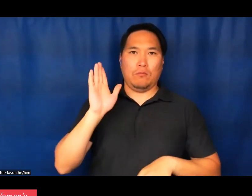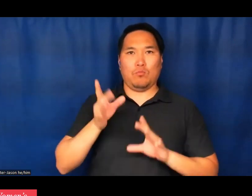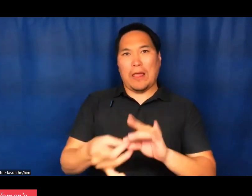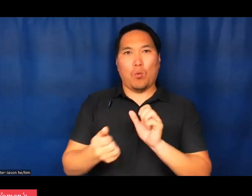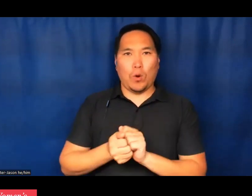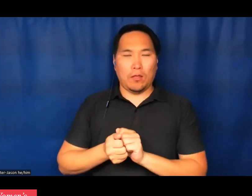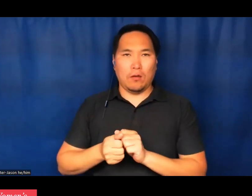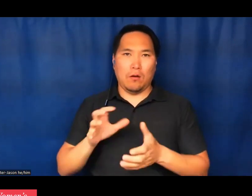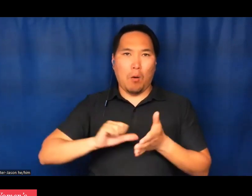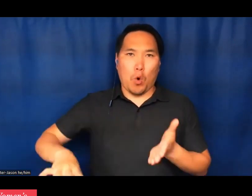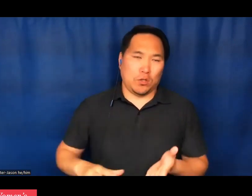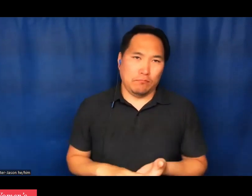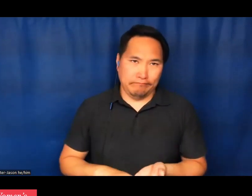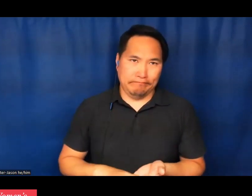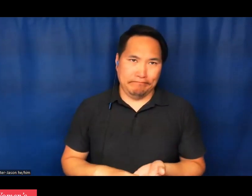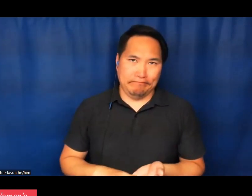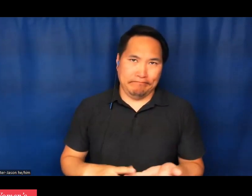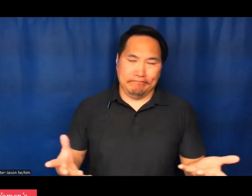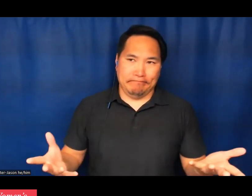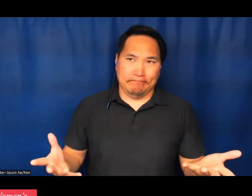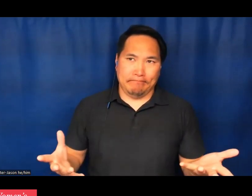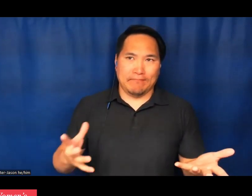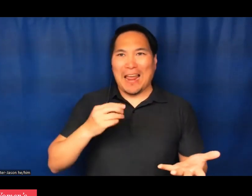And basically, we can turn it to the states.